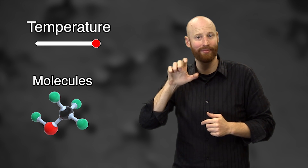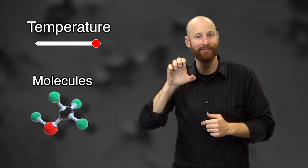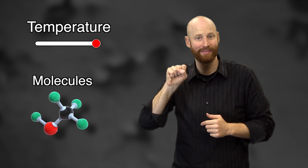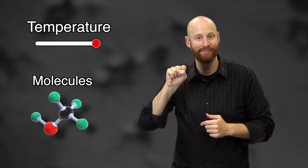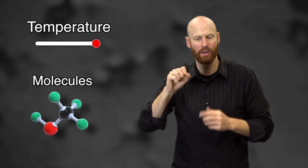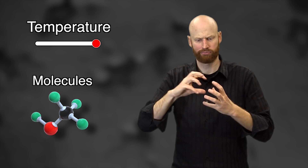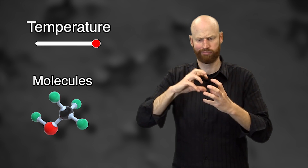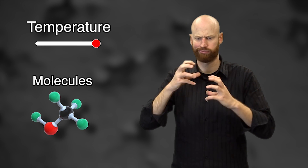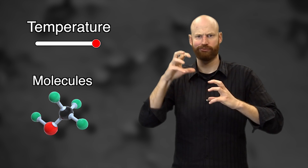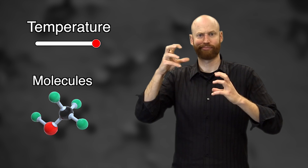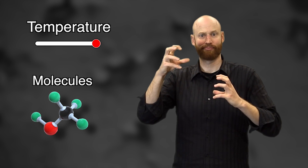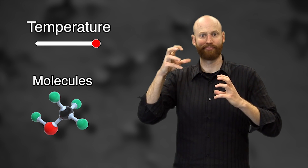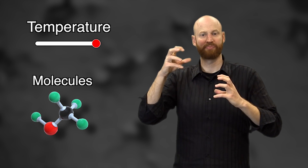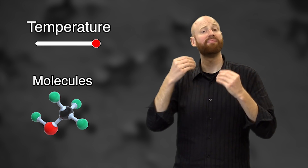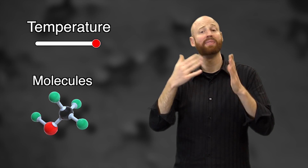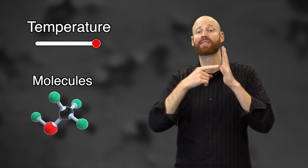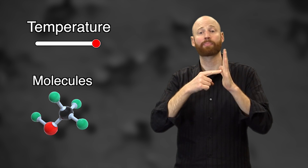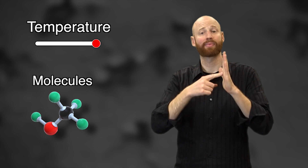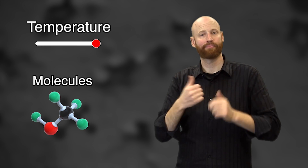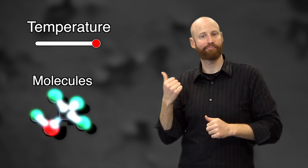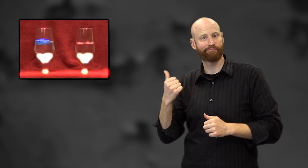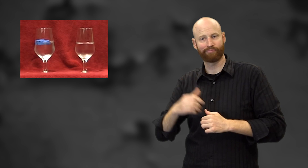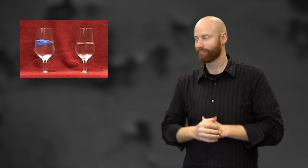Here's an example.